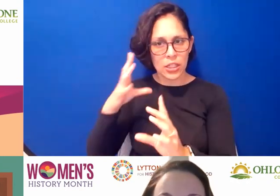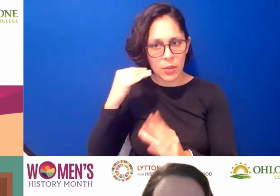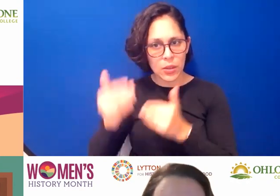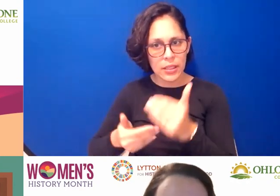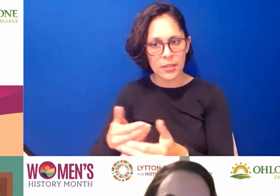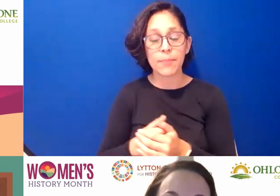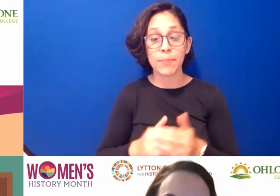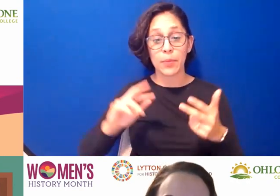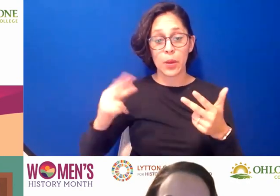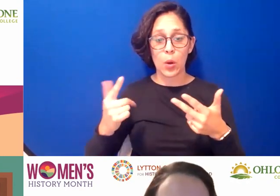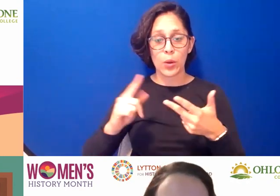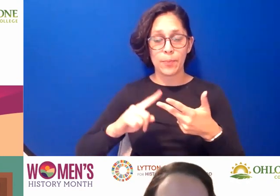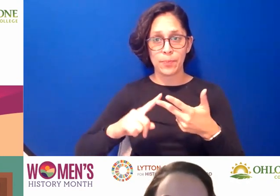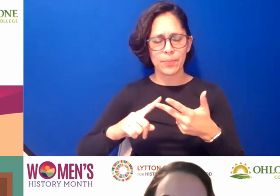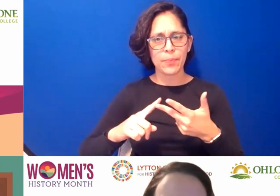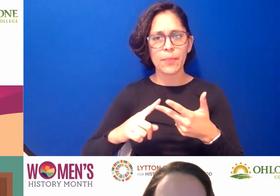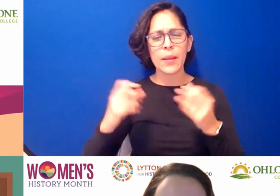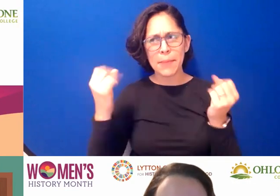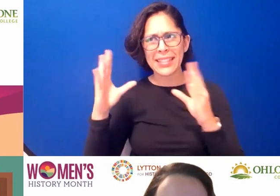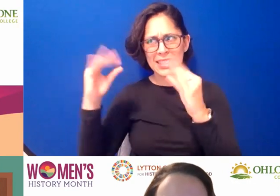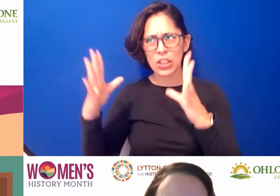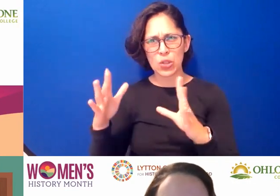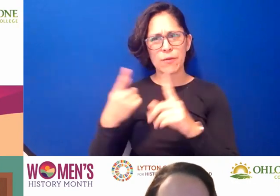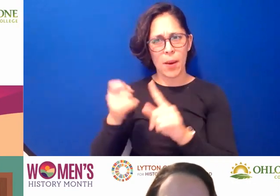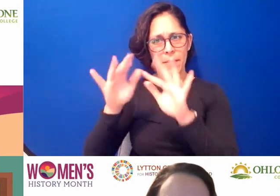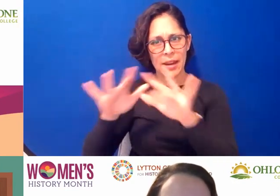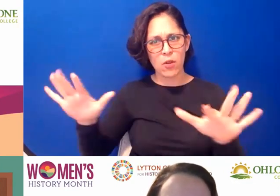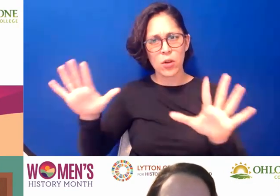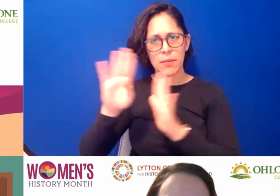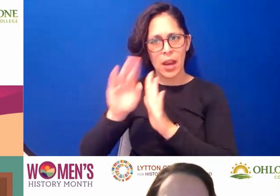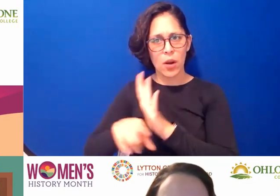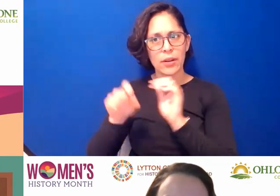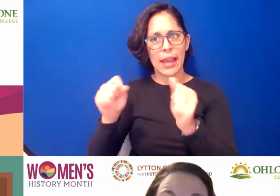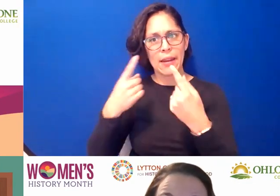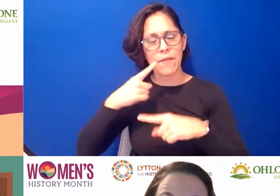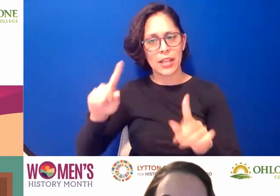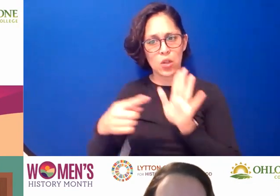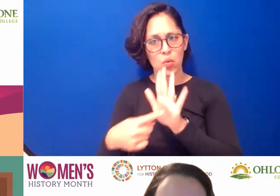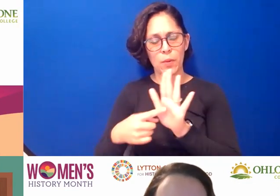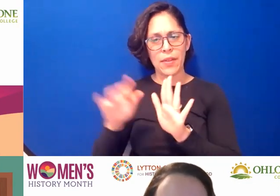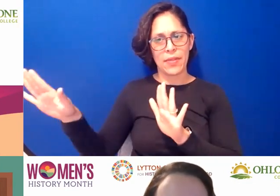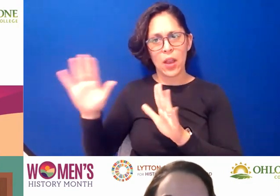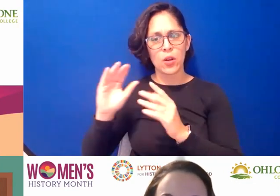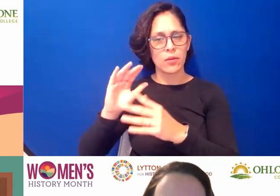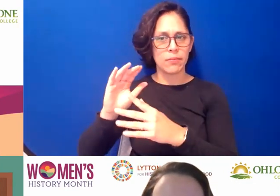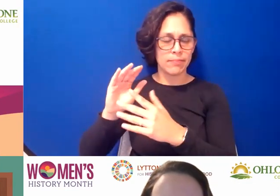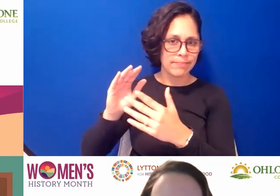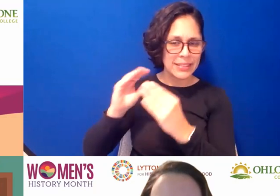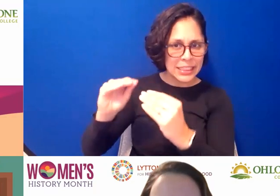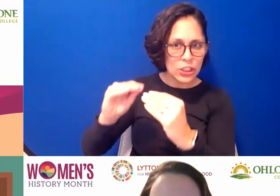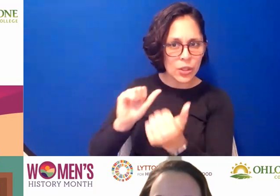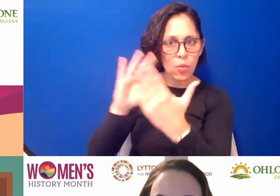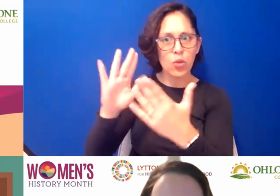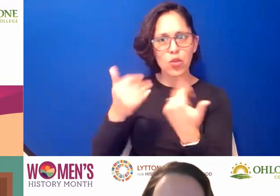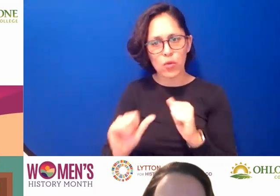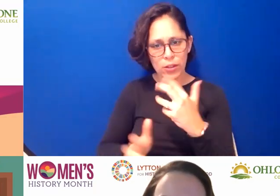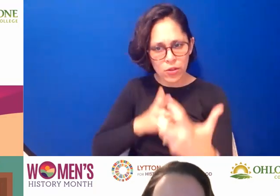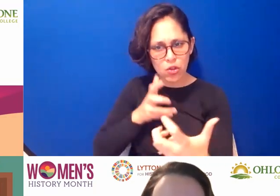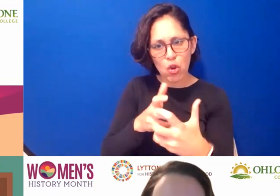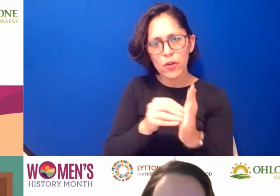Katherine Michel: Third, how educators of all backgrounds can effectively reflect on their pedagogical practices and an effort to serve students of marginalized backgrounds.